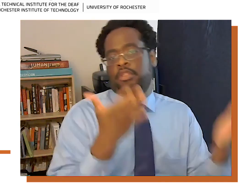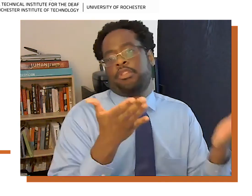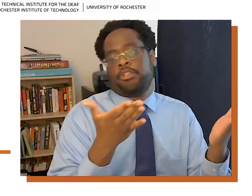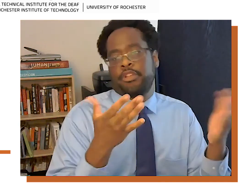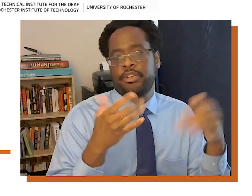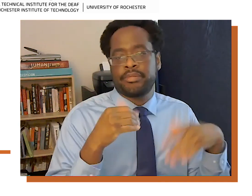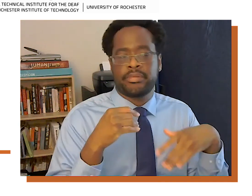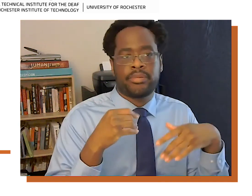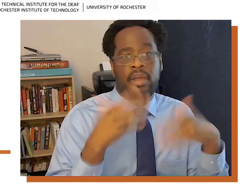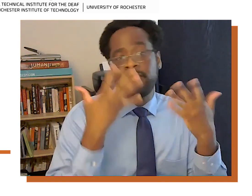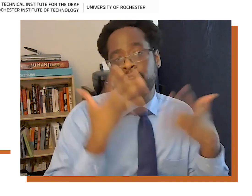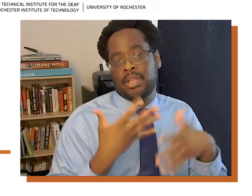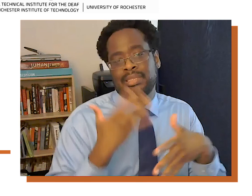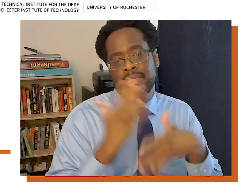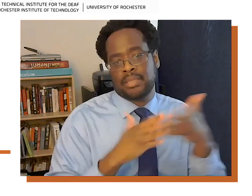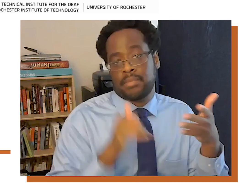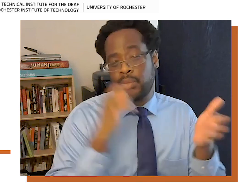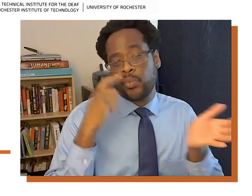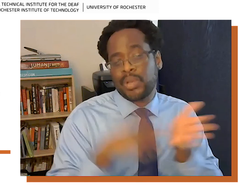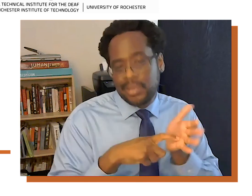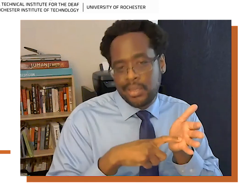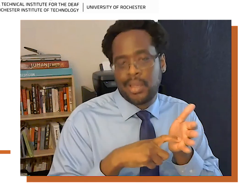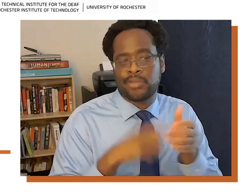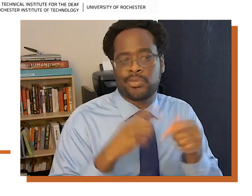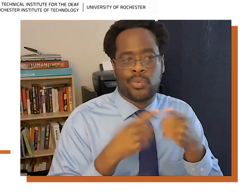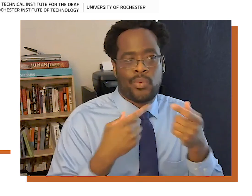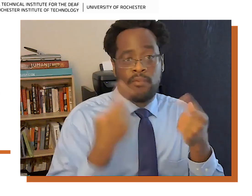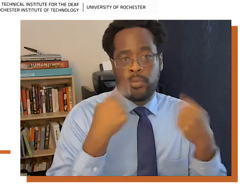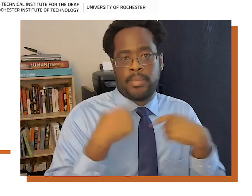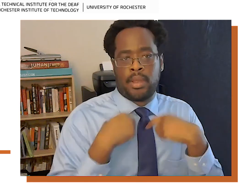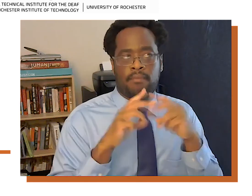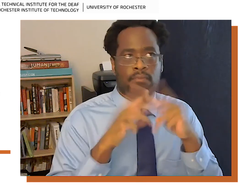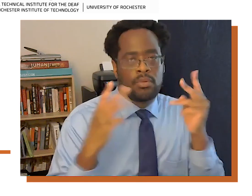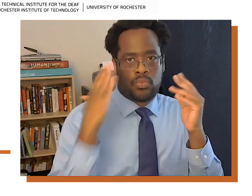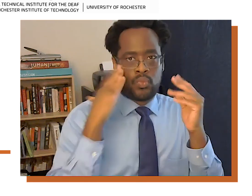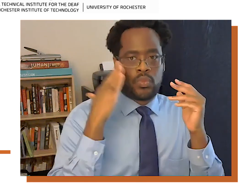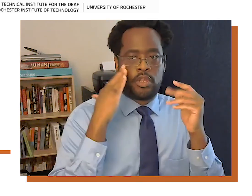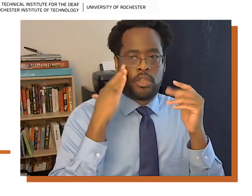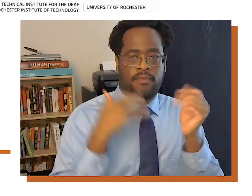that other disabled people and people of color experience and that I'm not the only one.